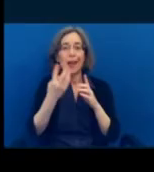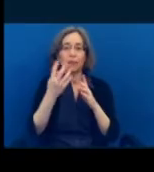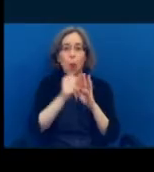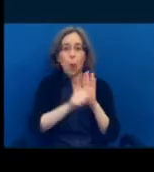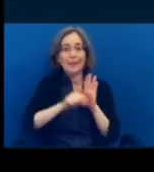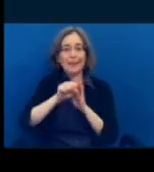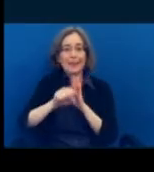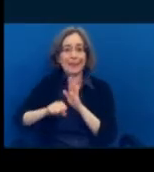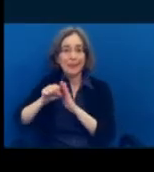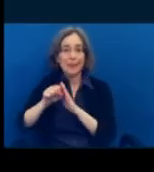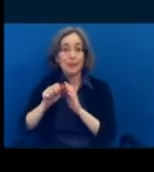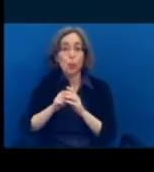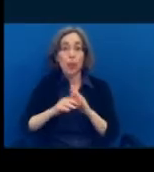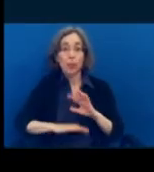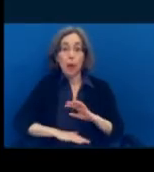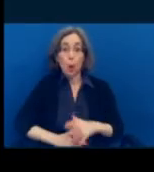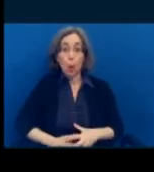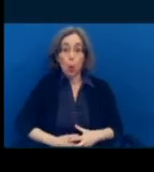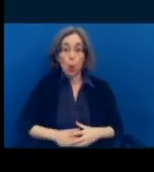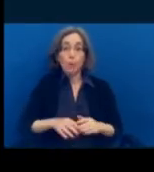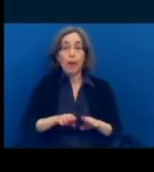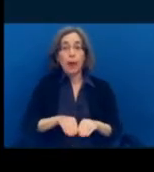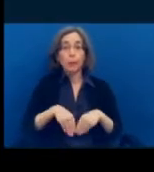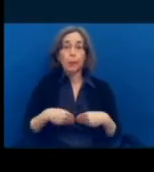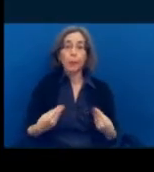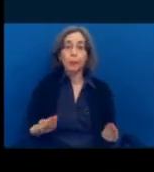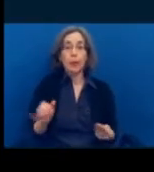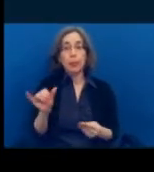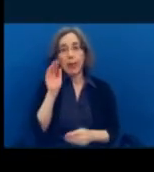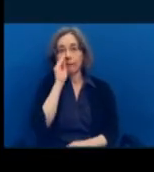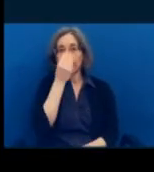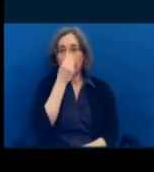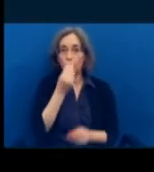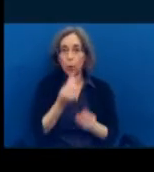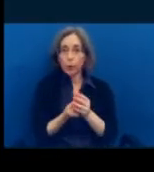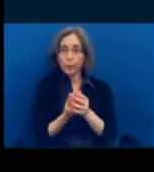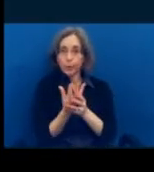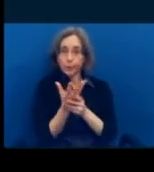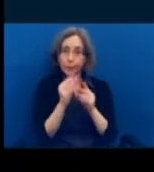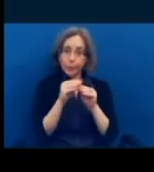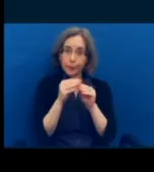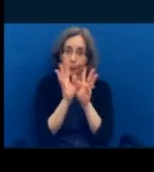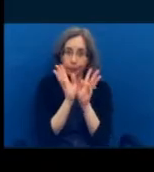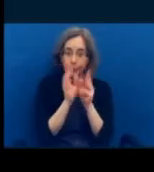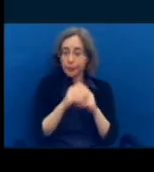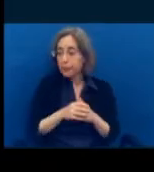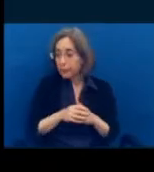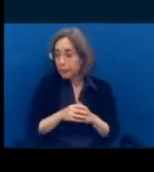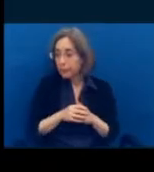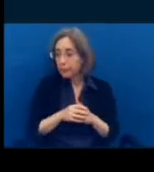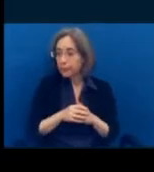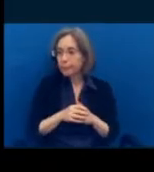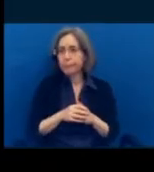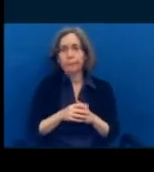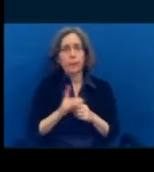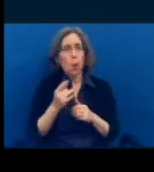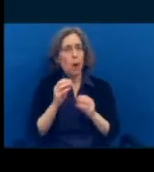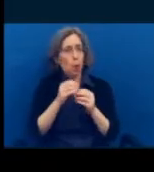ONE OF THE MOST INTRIGGING WHO'S ACTUALLY MORE ARTIST THAN